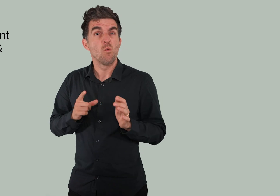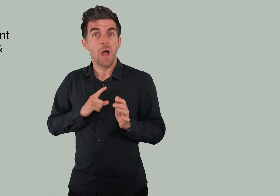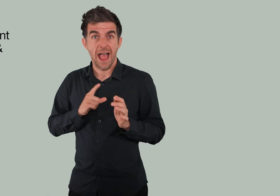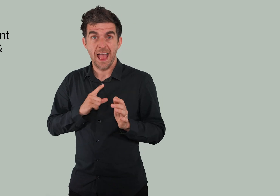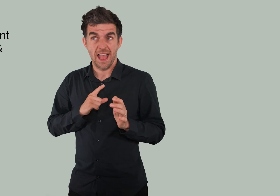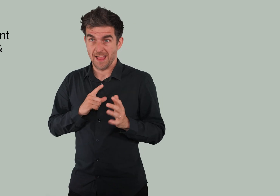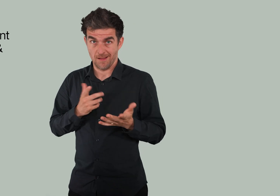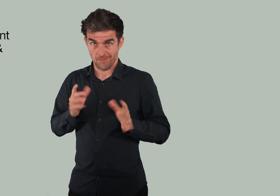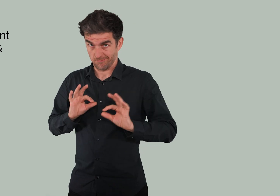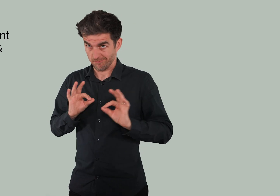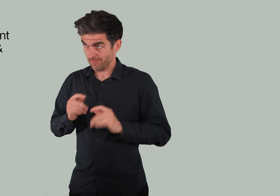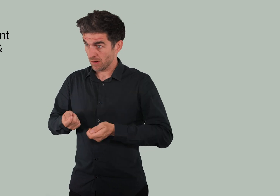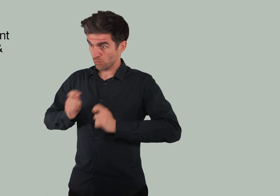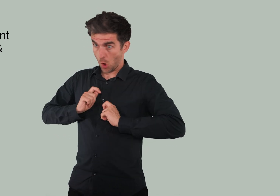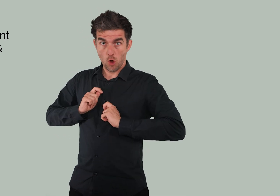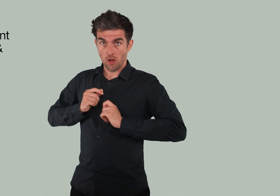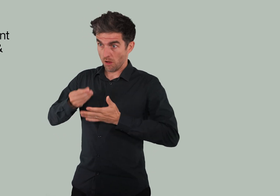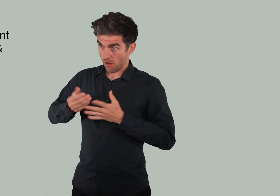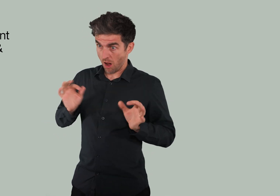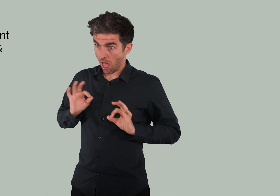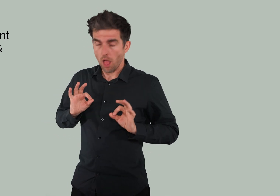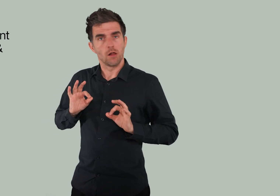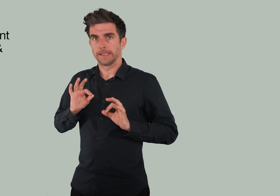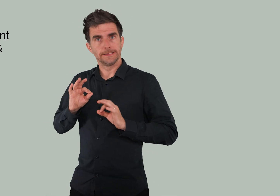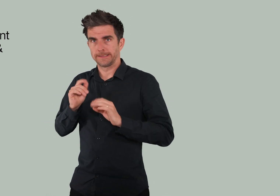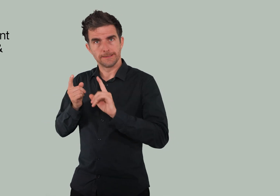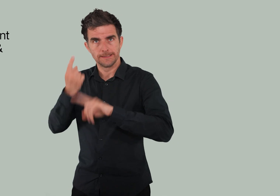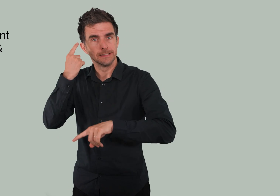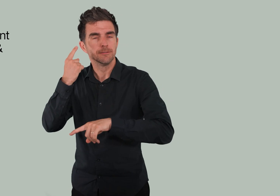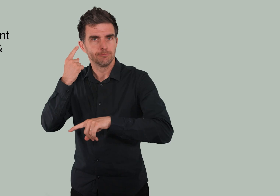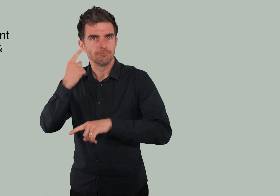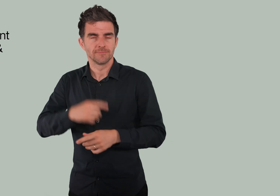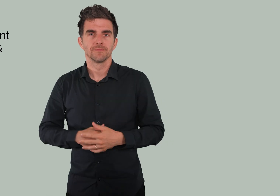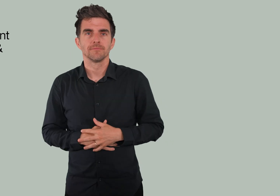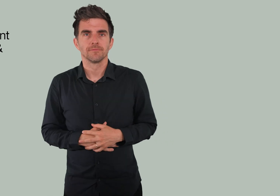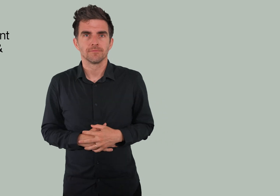because they do not originally receive a PIP award.